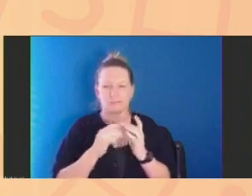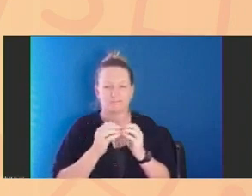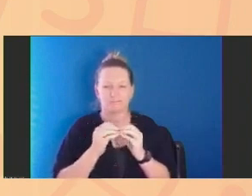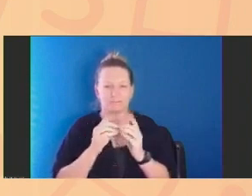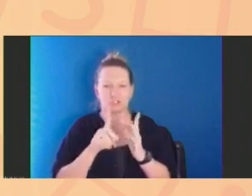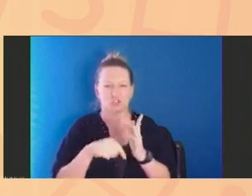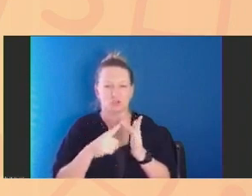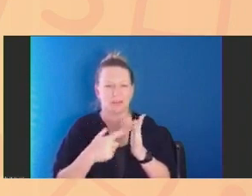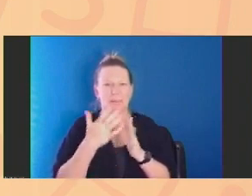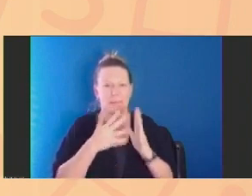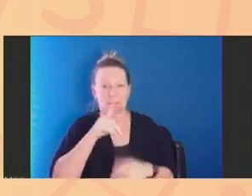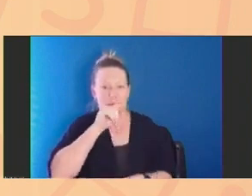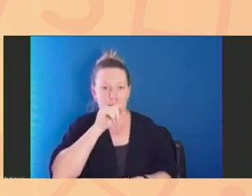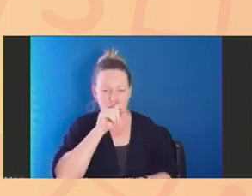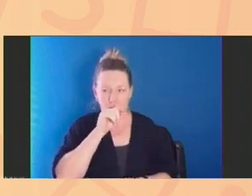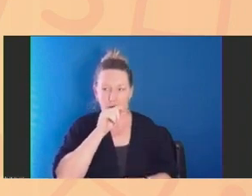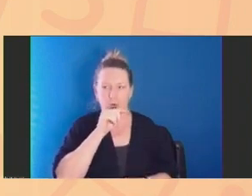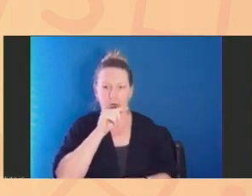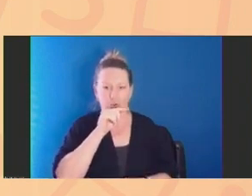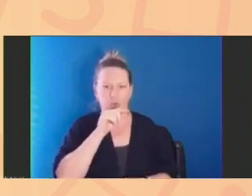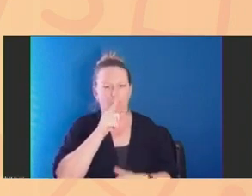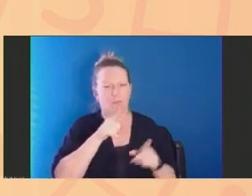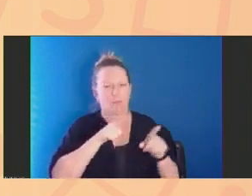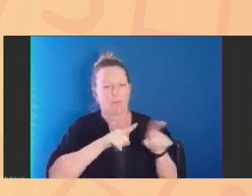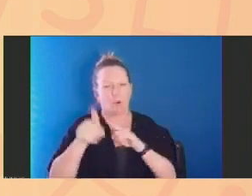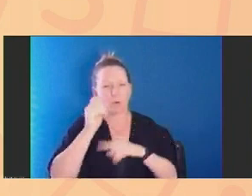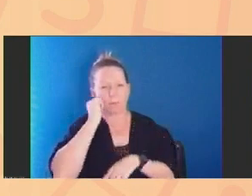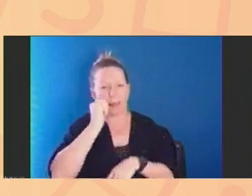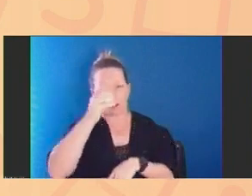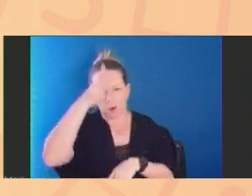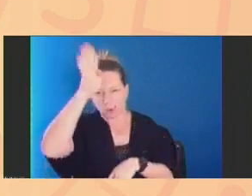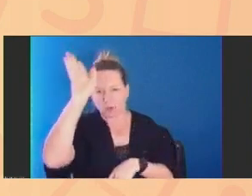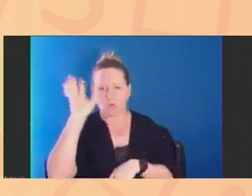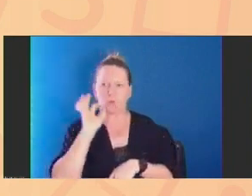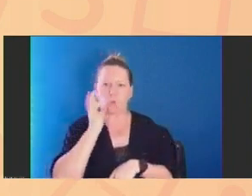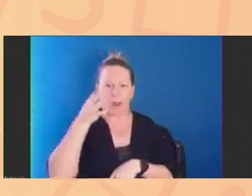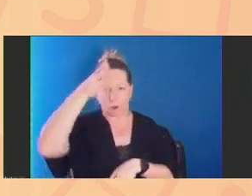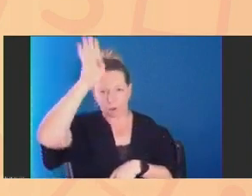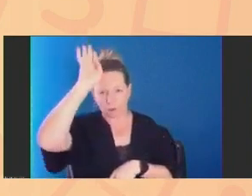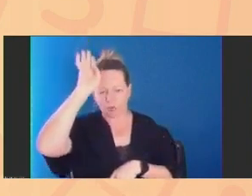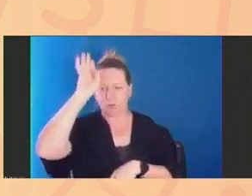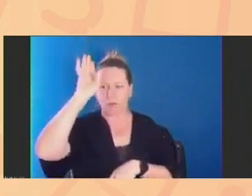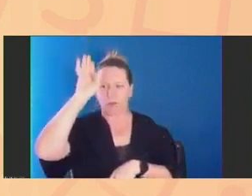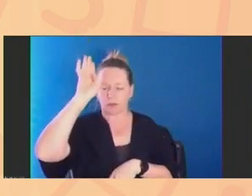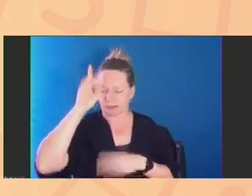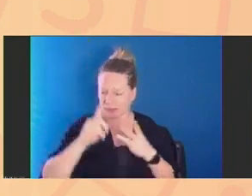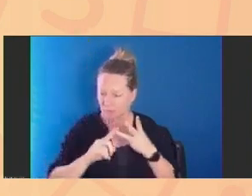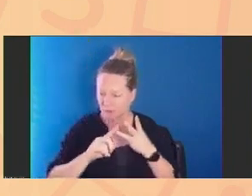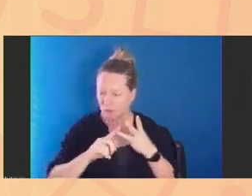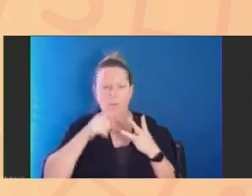They all, most of them are cockatoos, black, white, what's the other one? Pink.